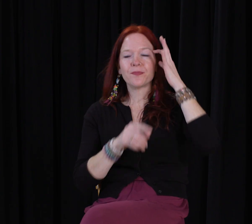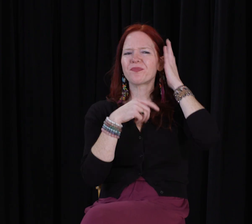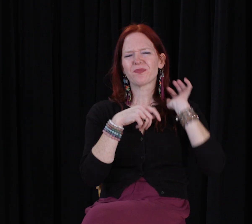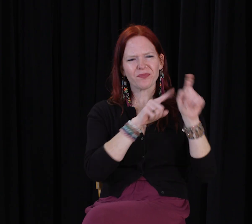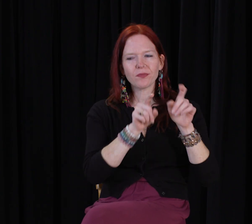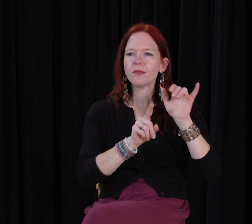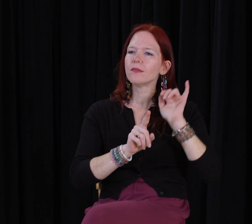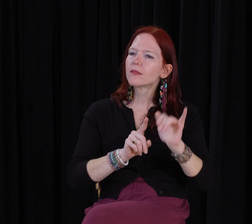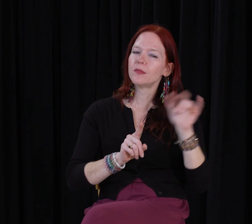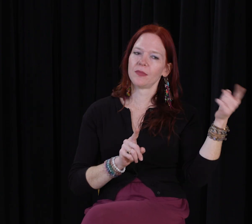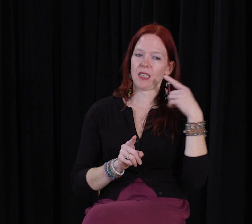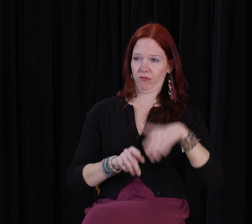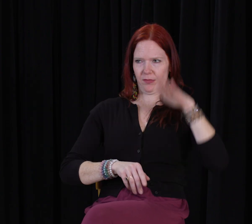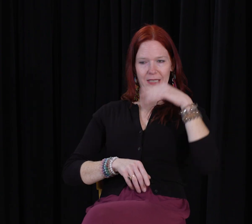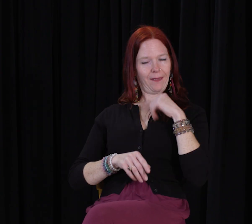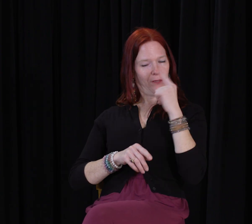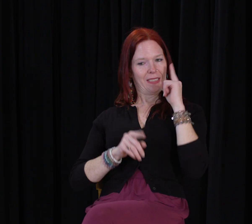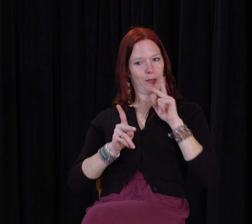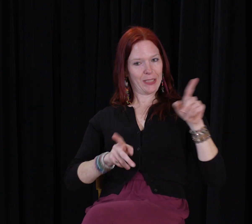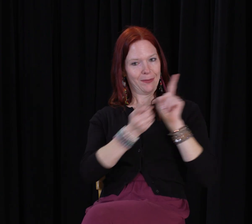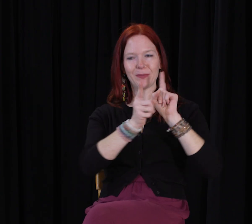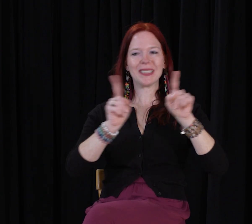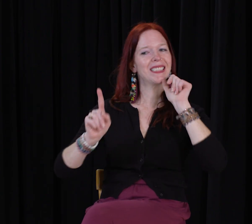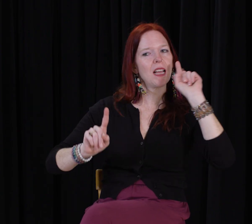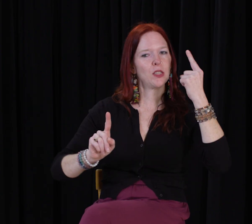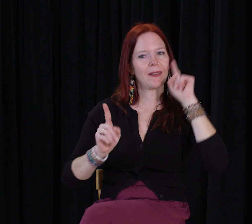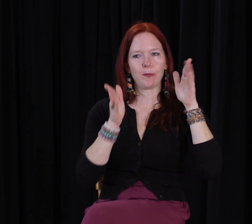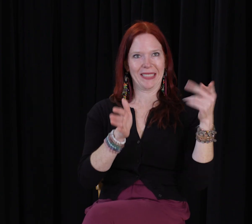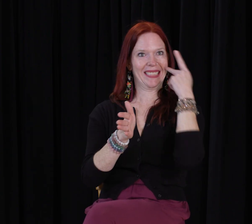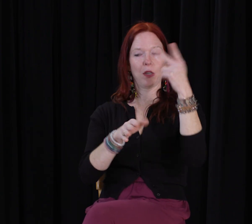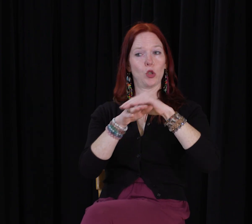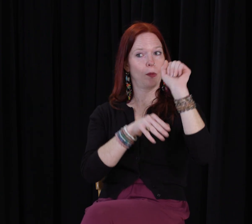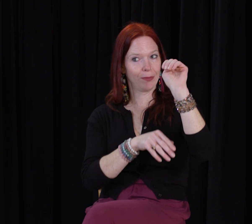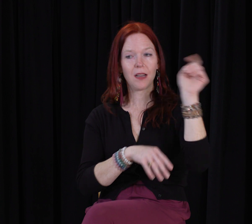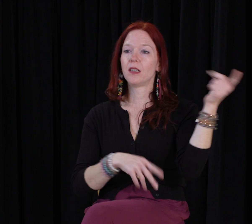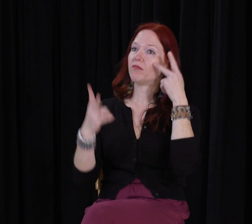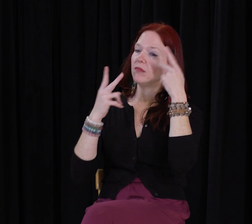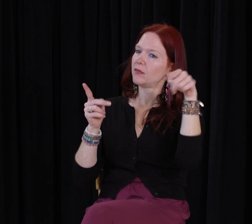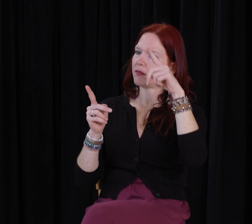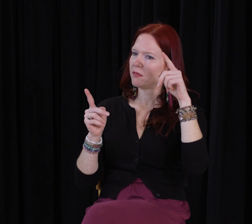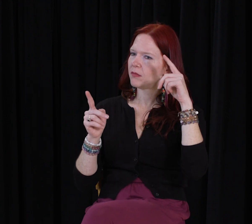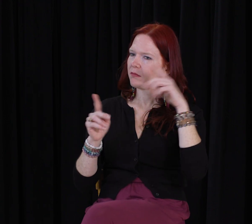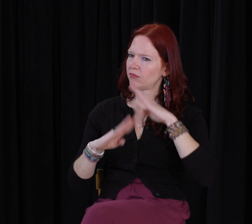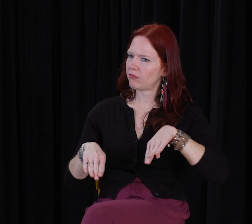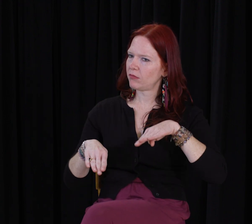I asked more, and they said I am the first Deaf person they met in real life, but not their first Deaf person on social media. But the videos they see are